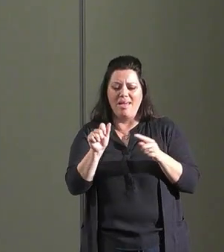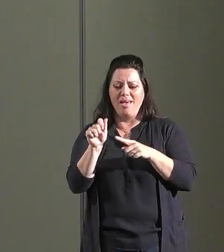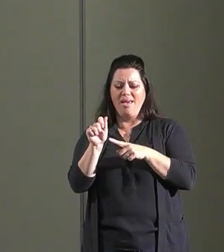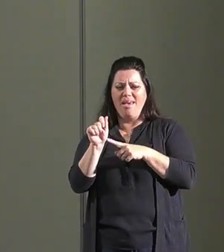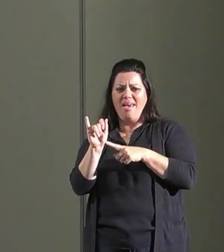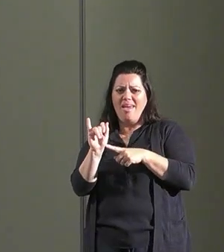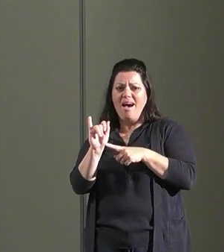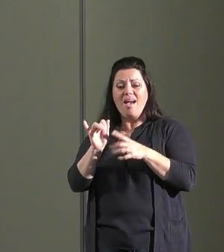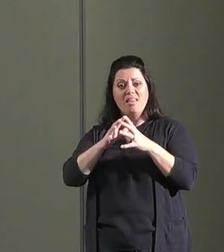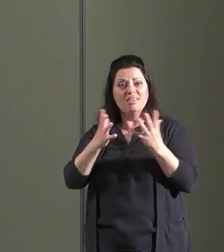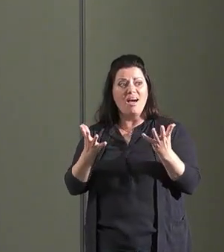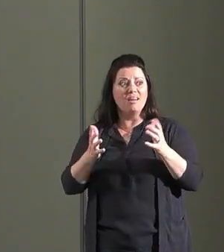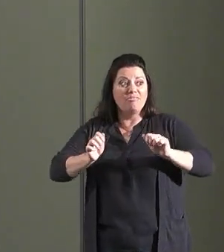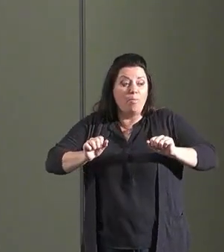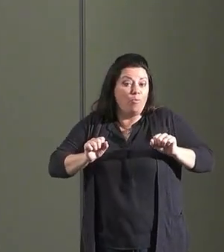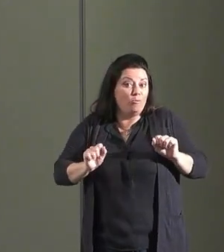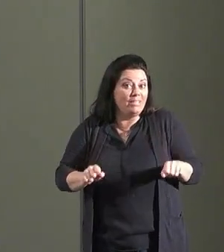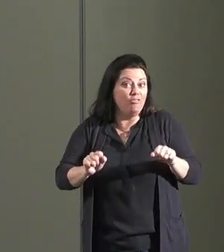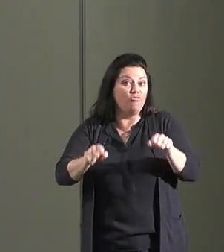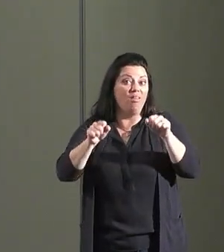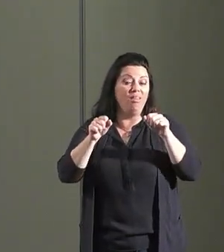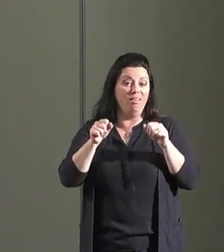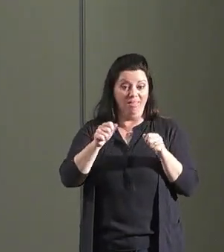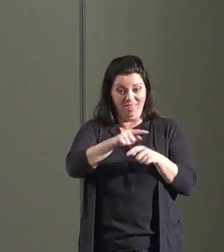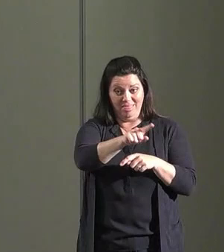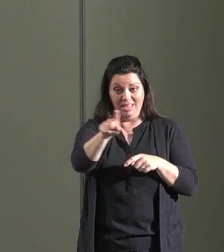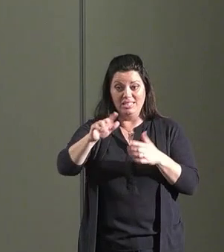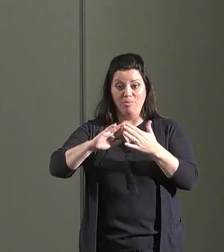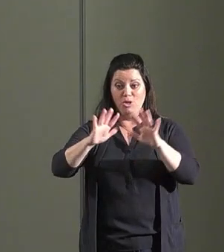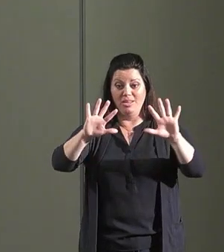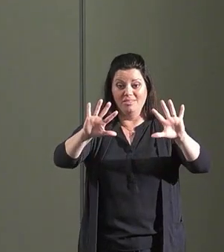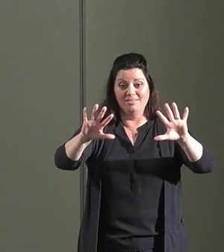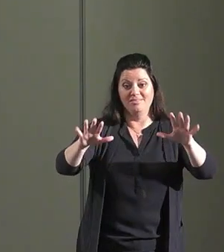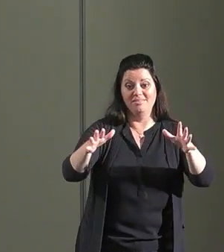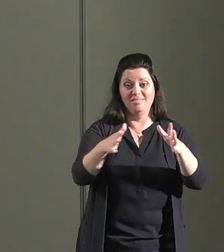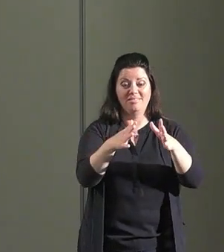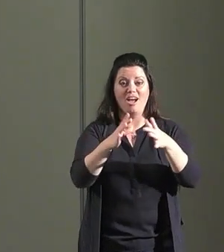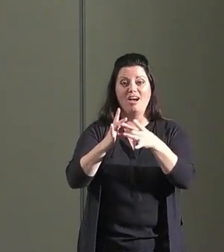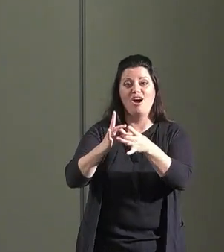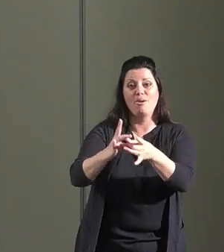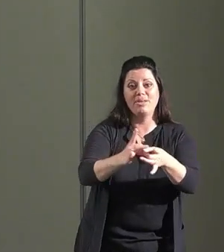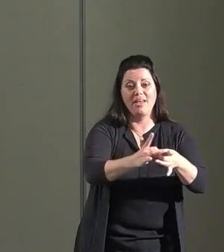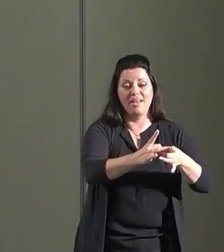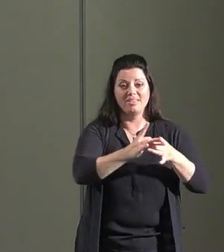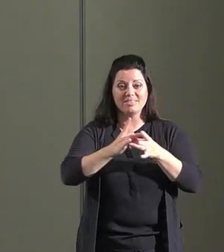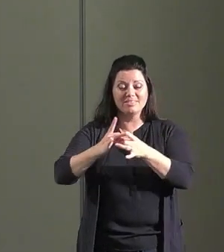potential to bring the communities together and harmonize in a lot of ways and hear the